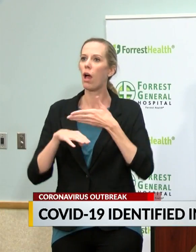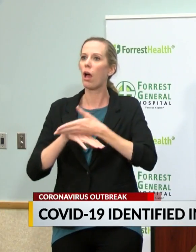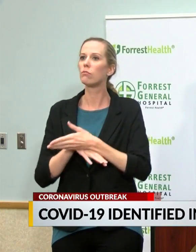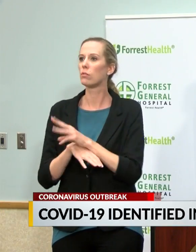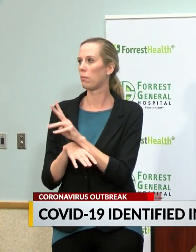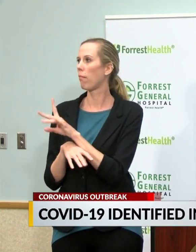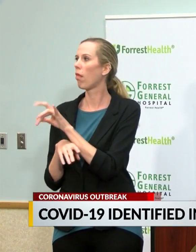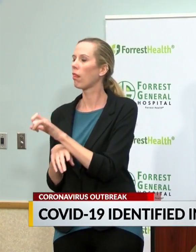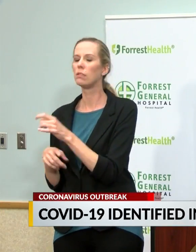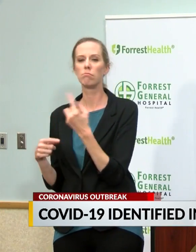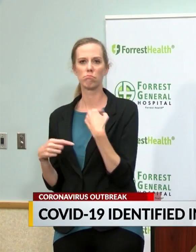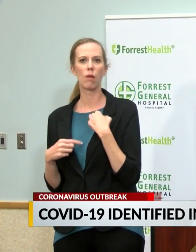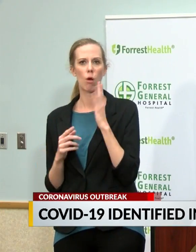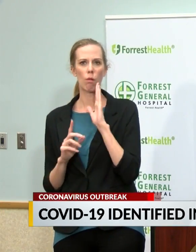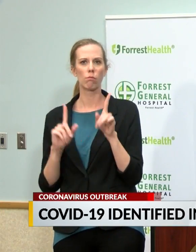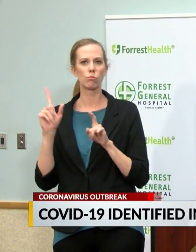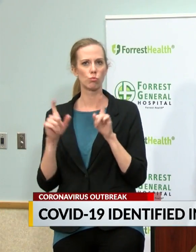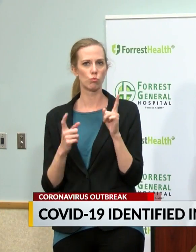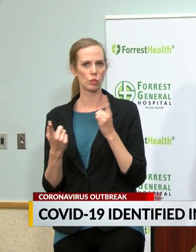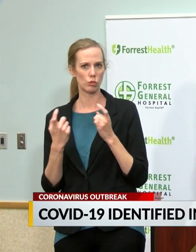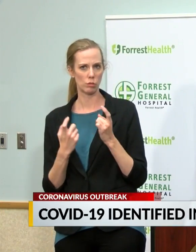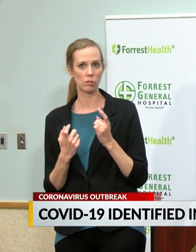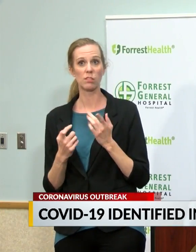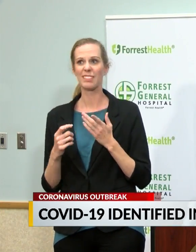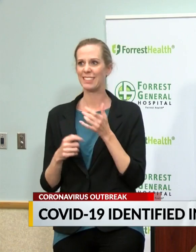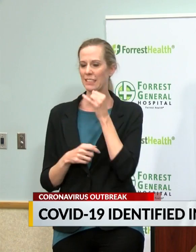DIRECTOR OF FORREST GENERAL